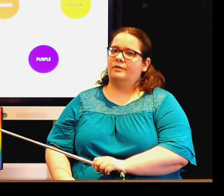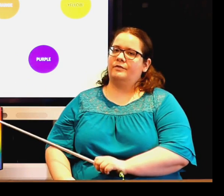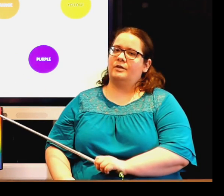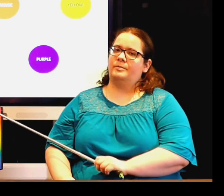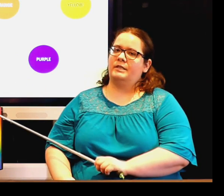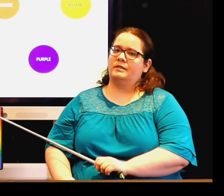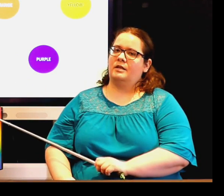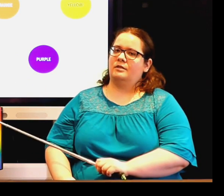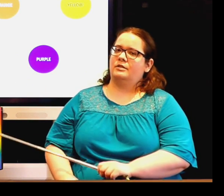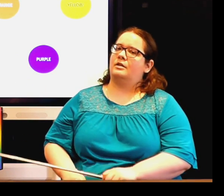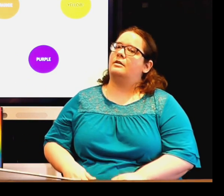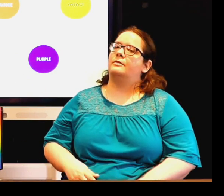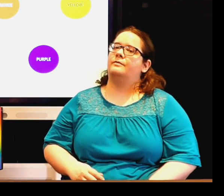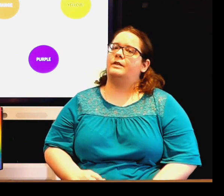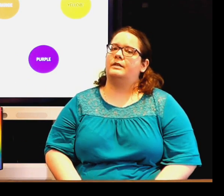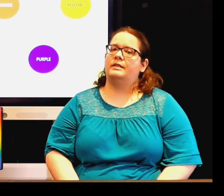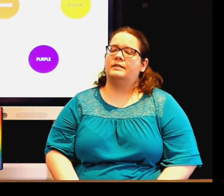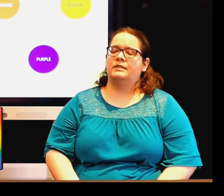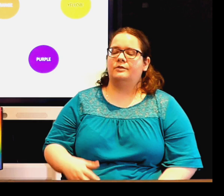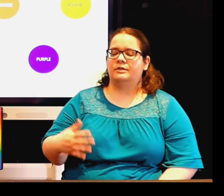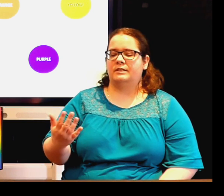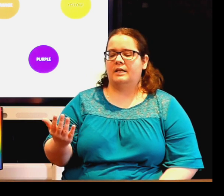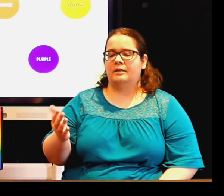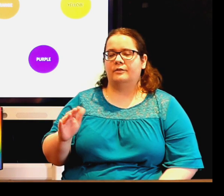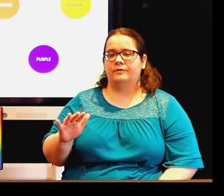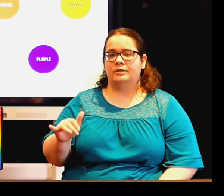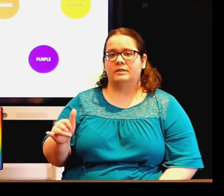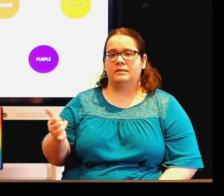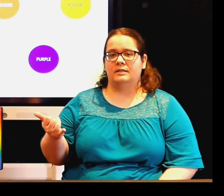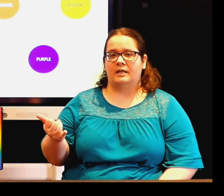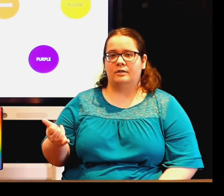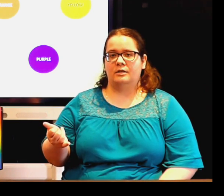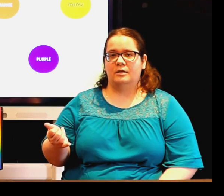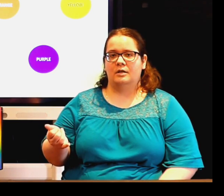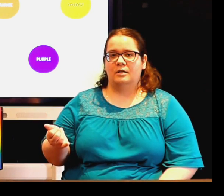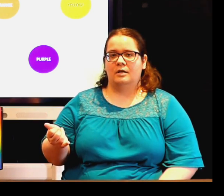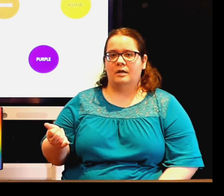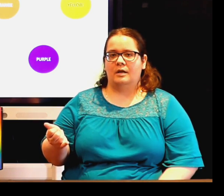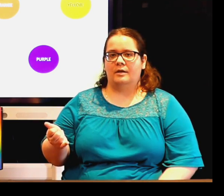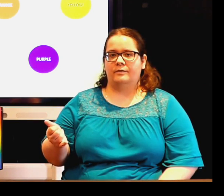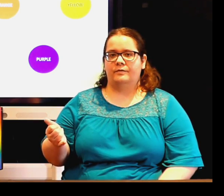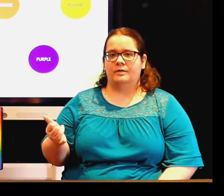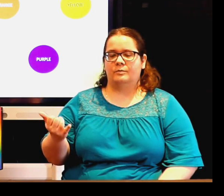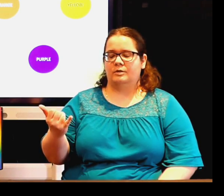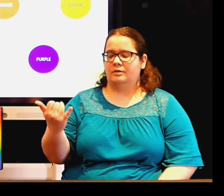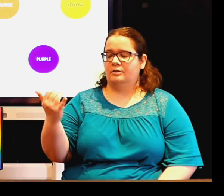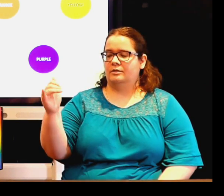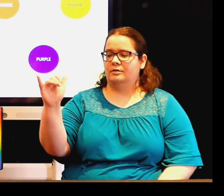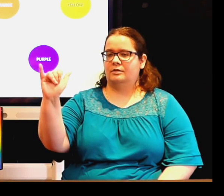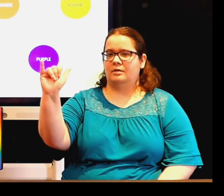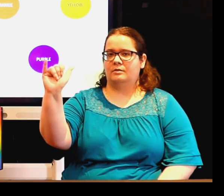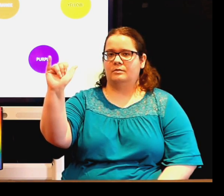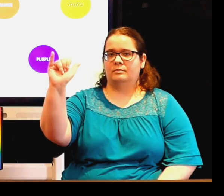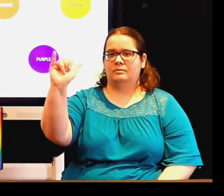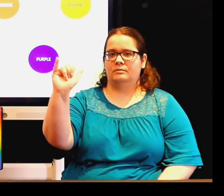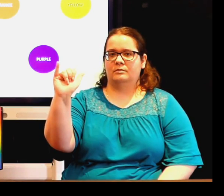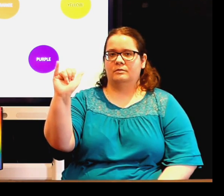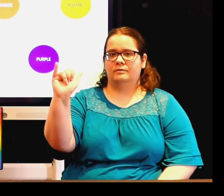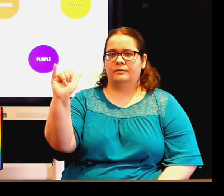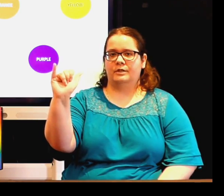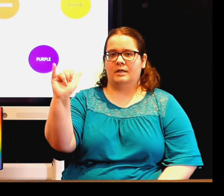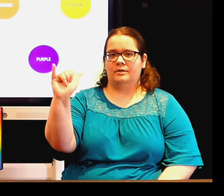our basic colors are very easy, you just take the first letter of their word. So for yellow,